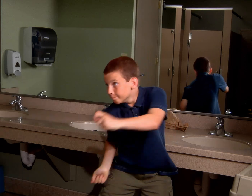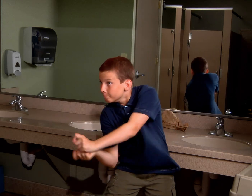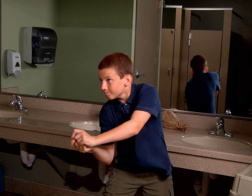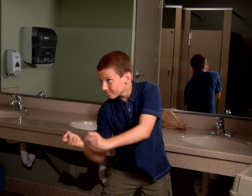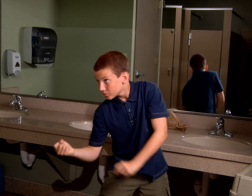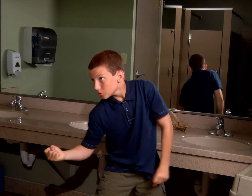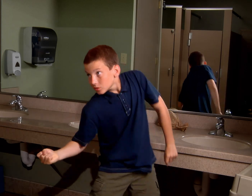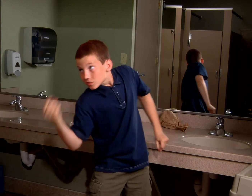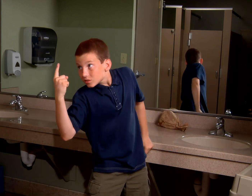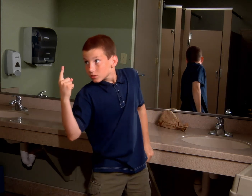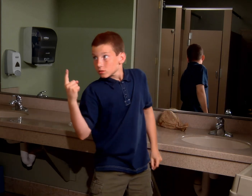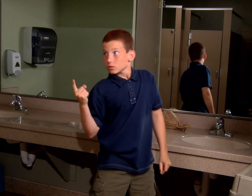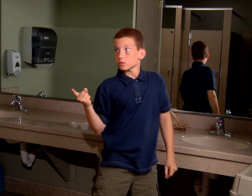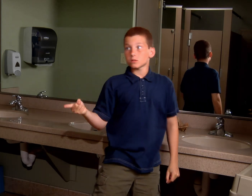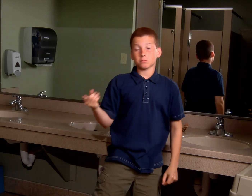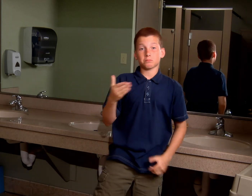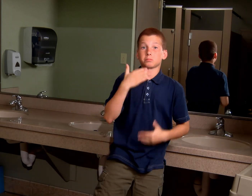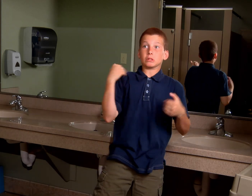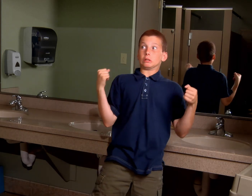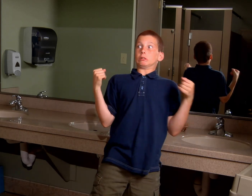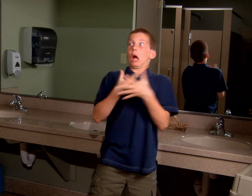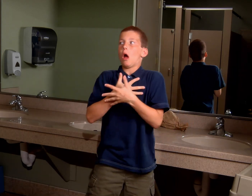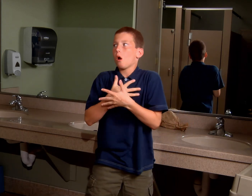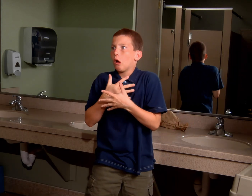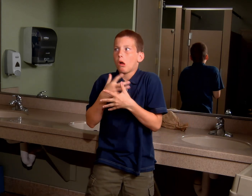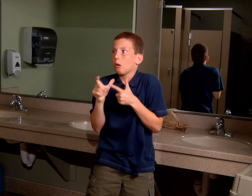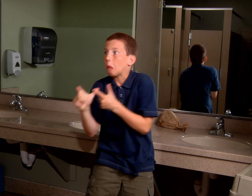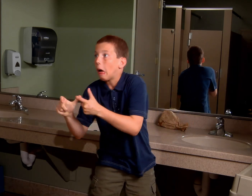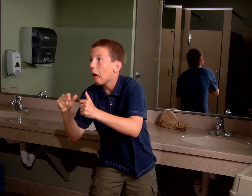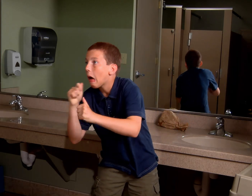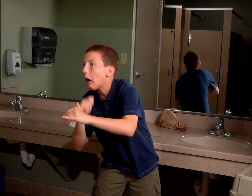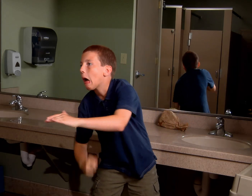MY ANGER JUST BOILS INSIDE